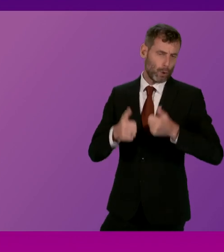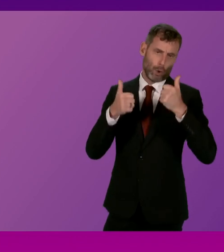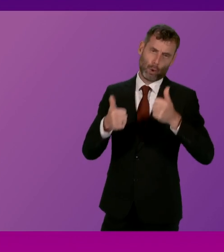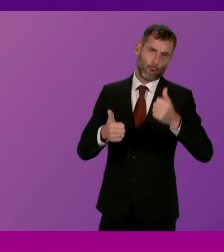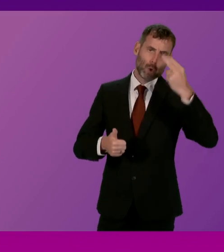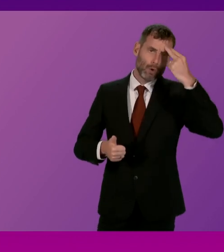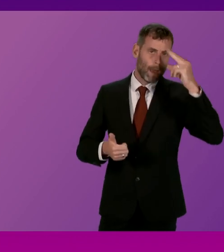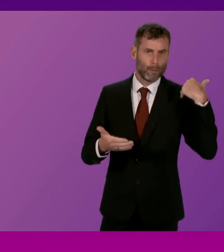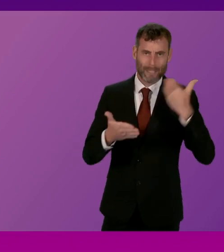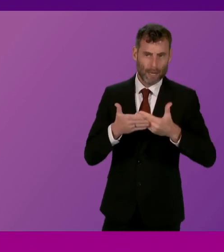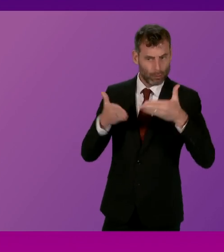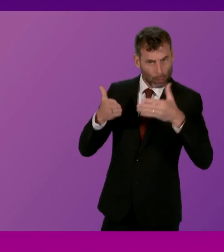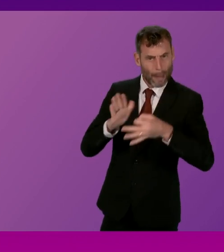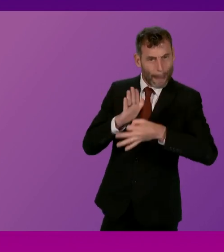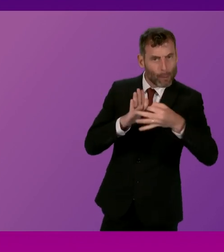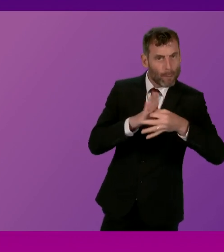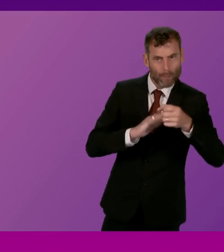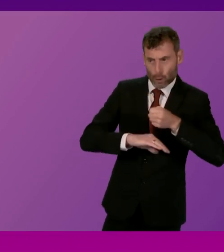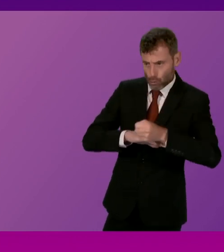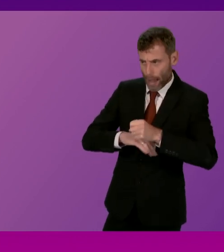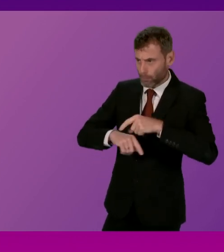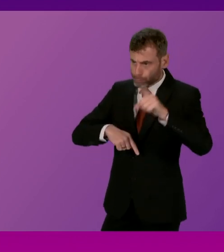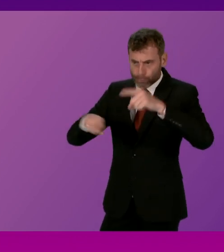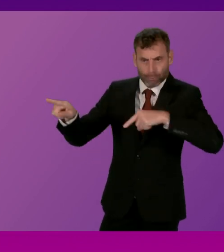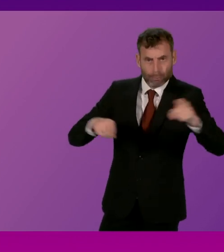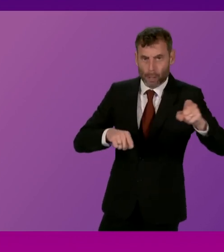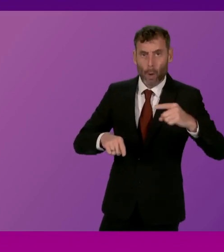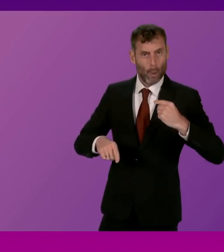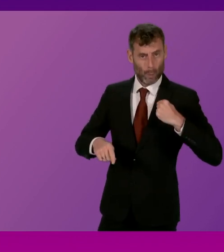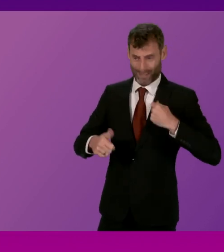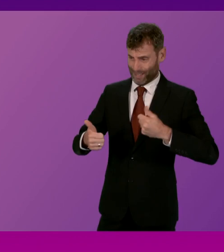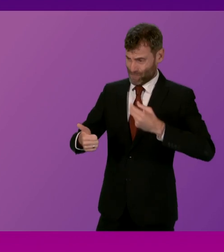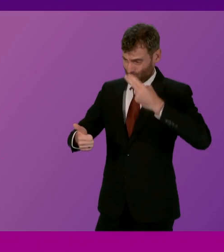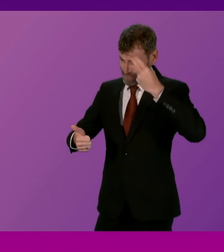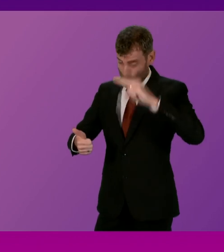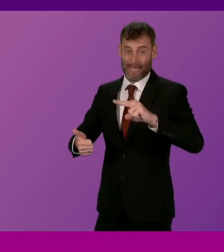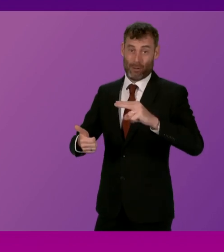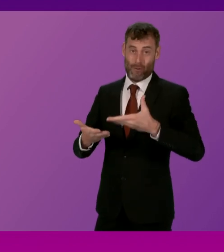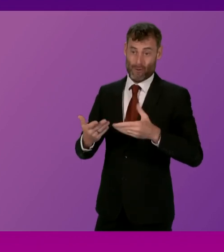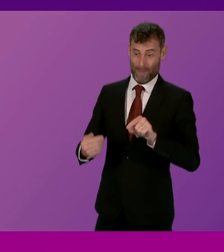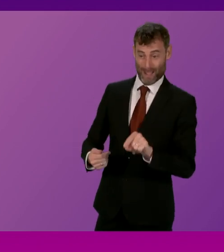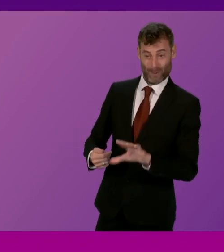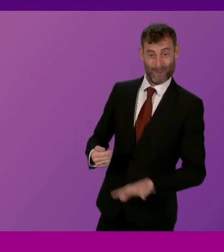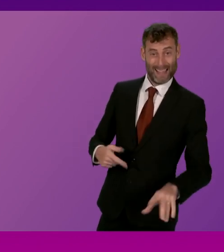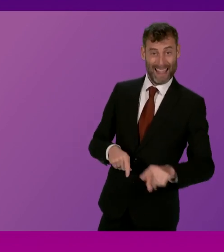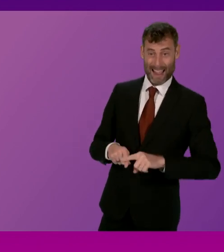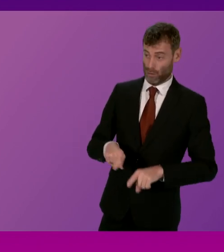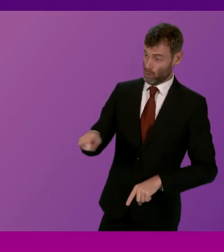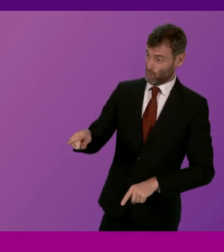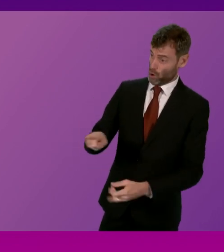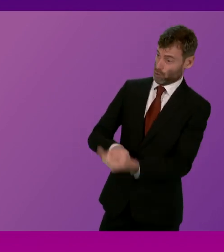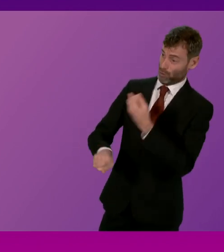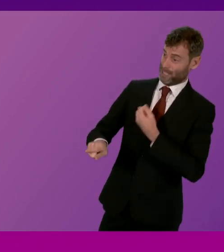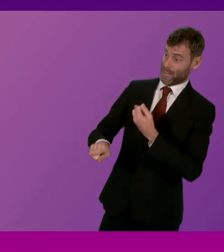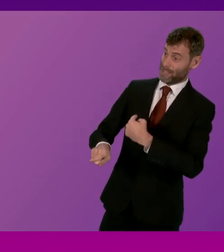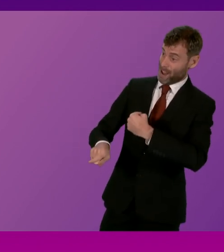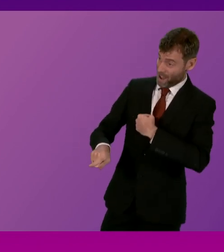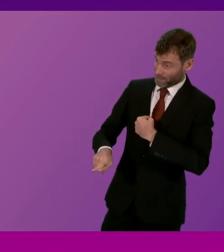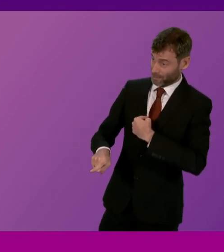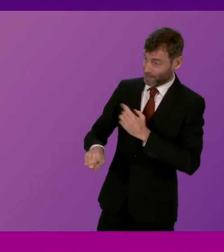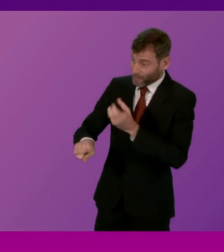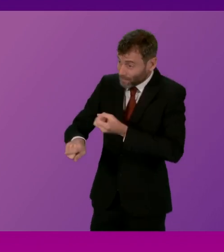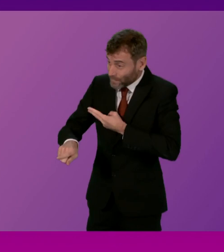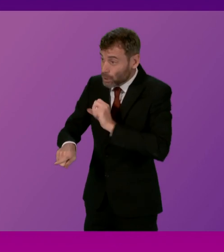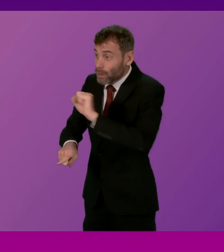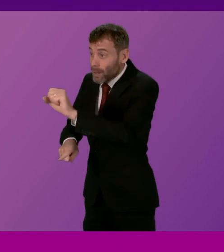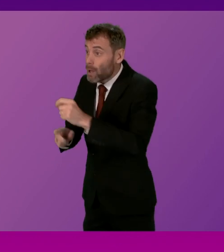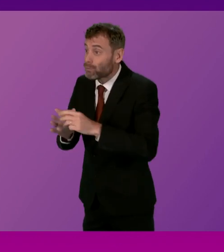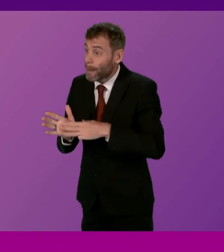here to talk about rail investment 24 hours after the Prime Minister scrapped high speed